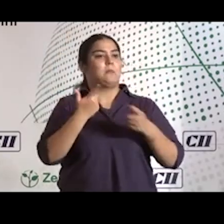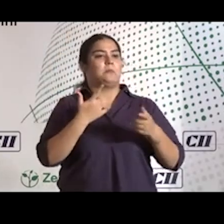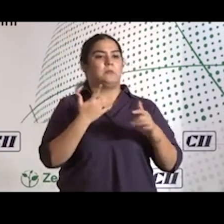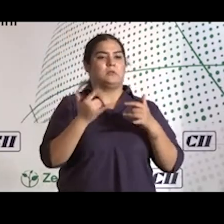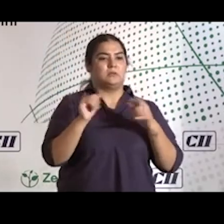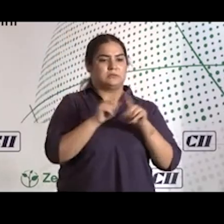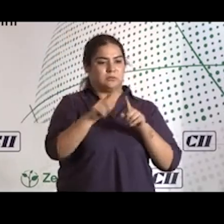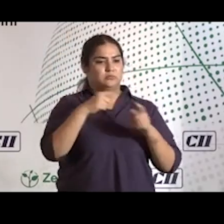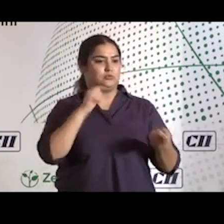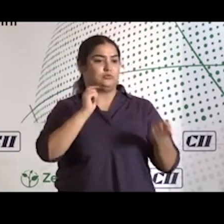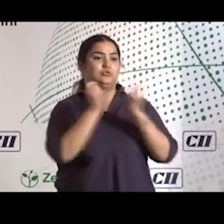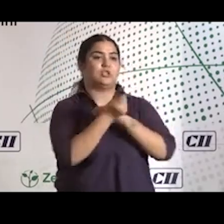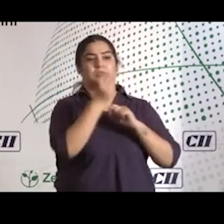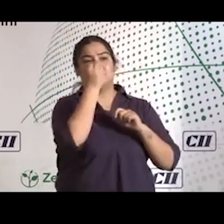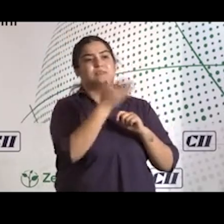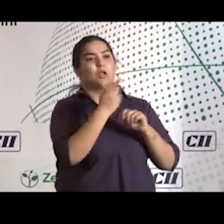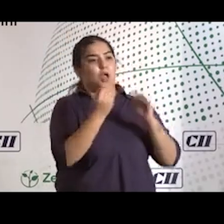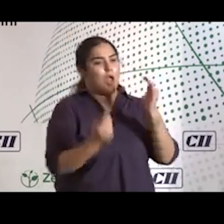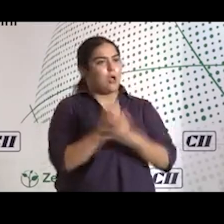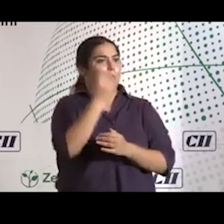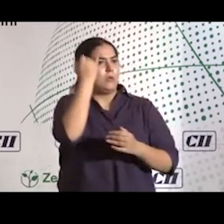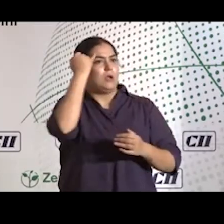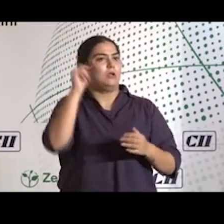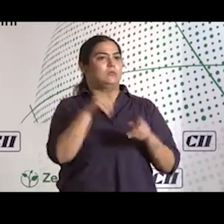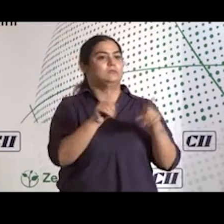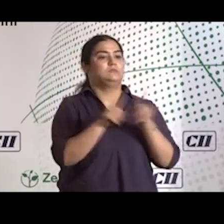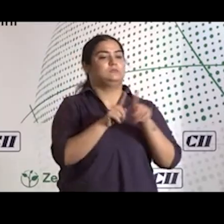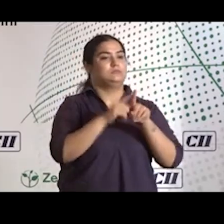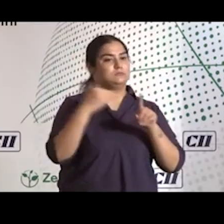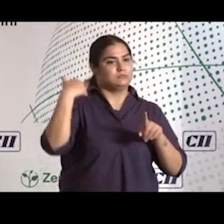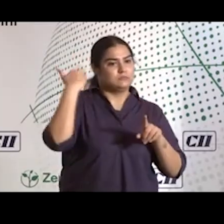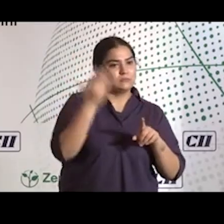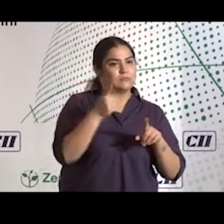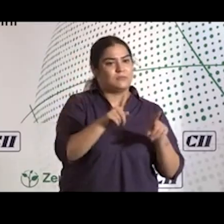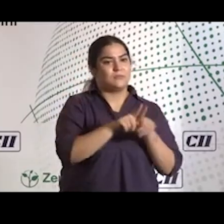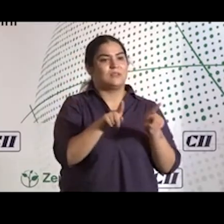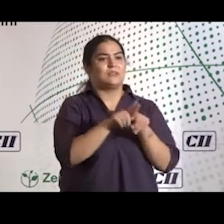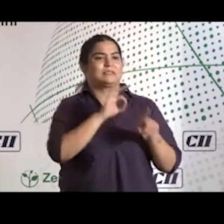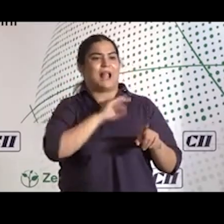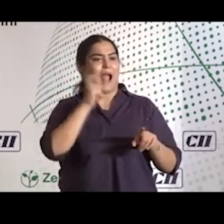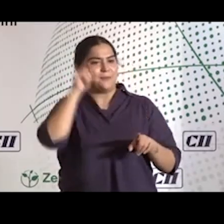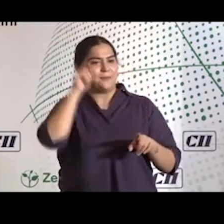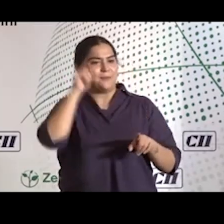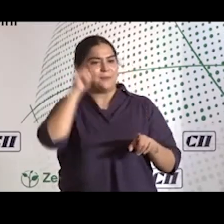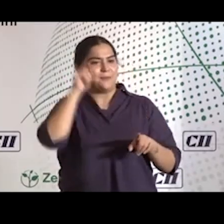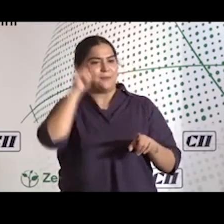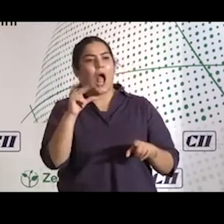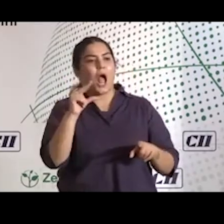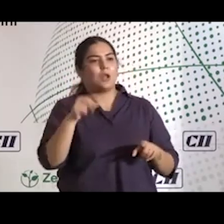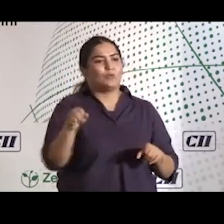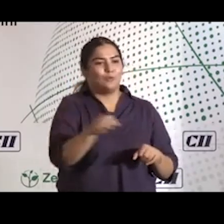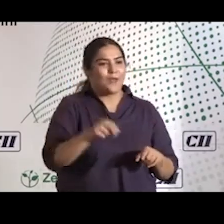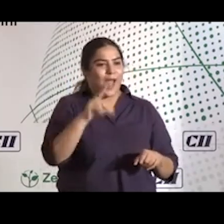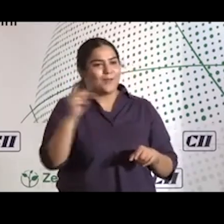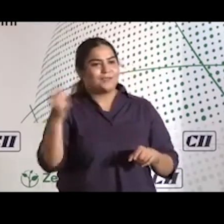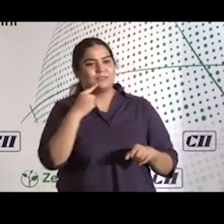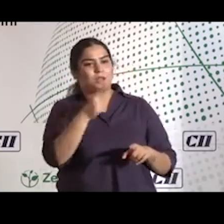I always on the life heck level some ideas like the potato even these are reinvented all the time and this is so easy.